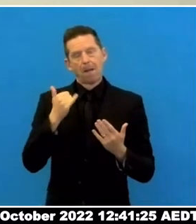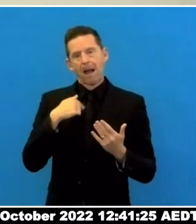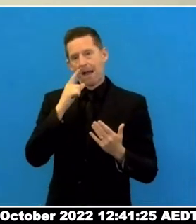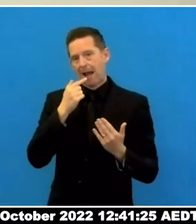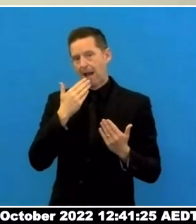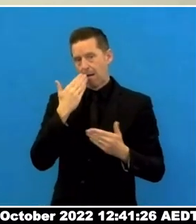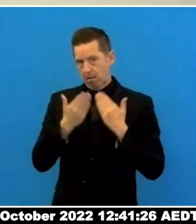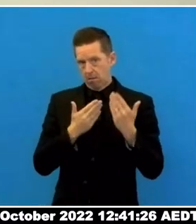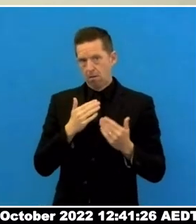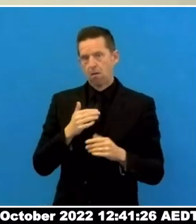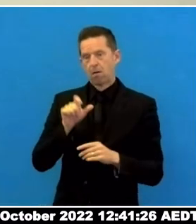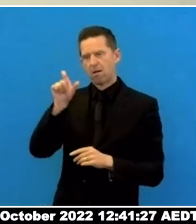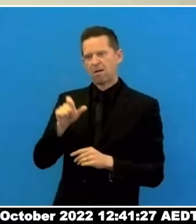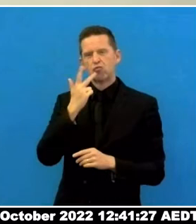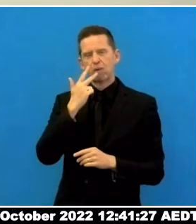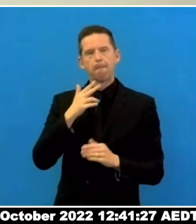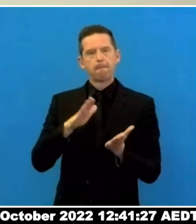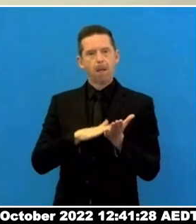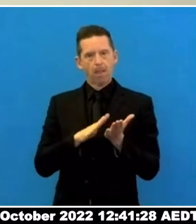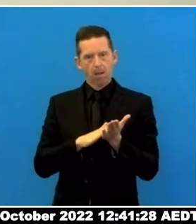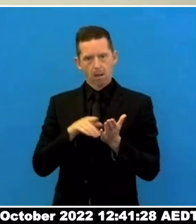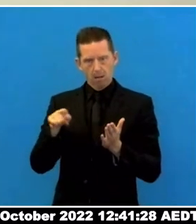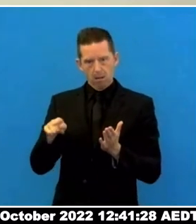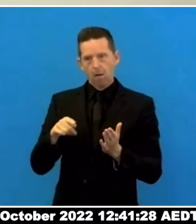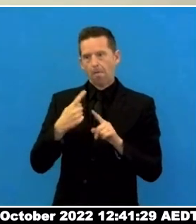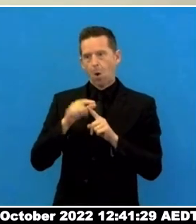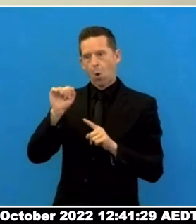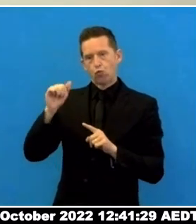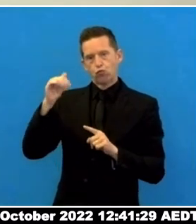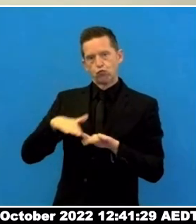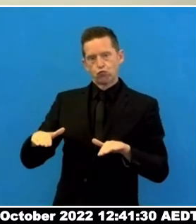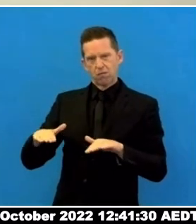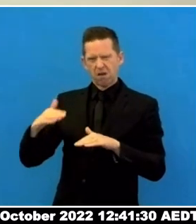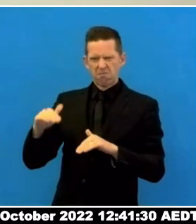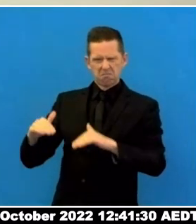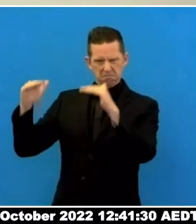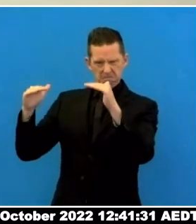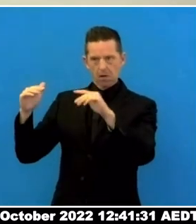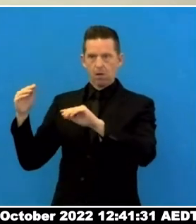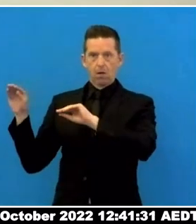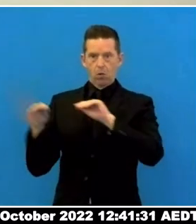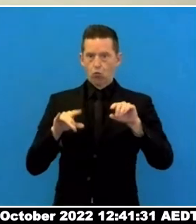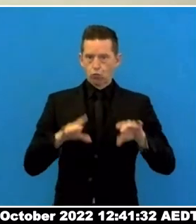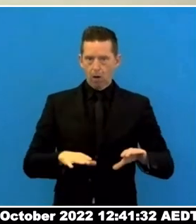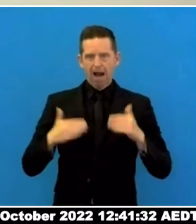a mum I will call her Maria and her adult children arrived in Australia after living in a refugee camp for many years, and one of the children